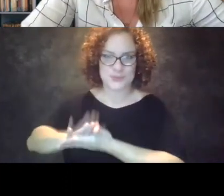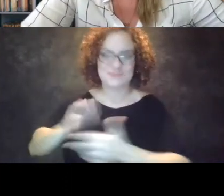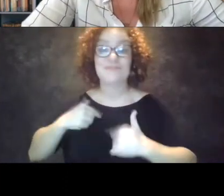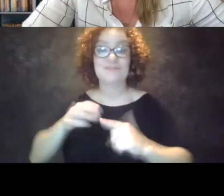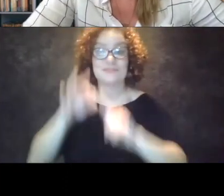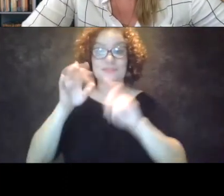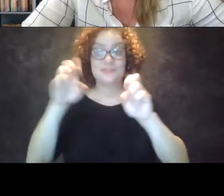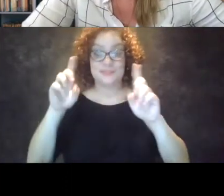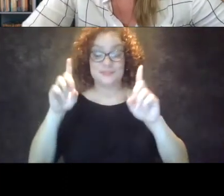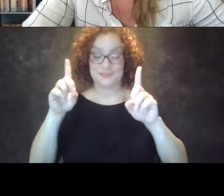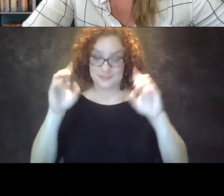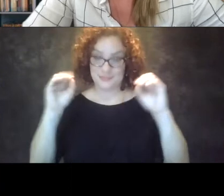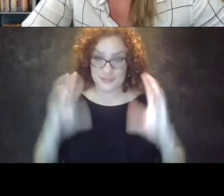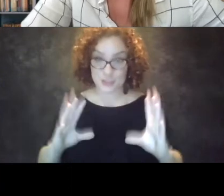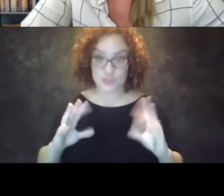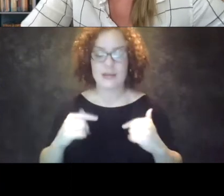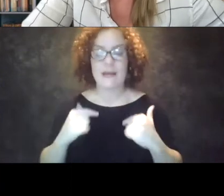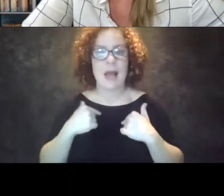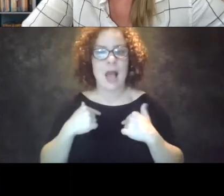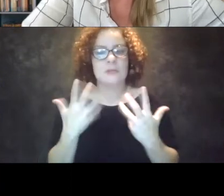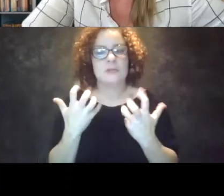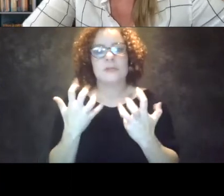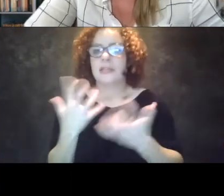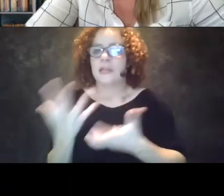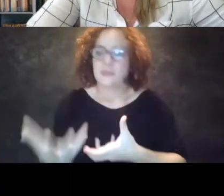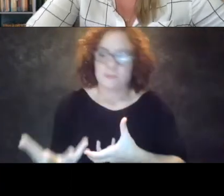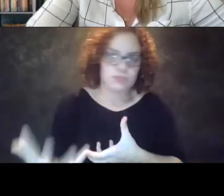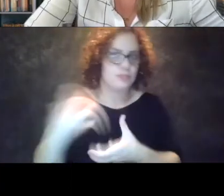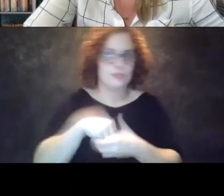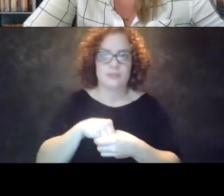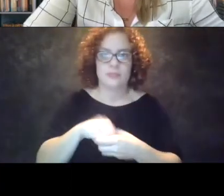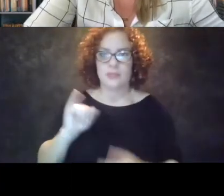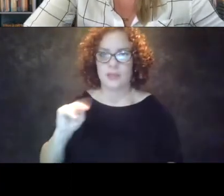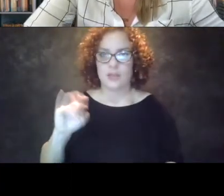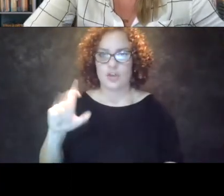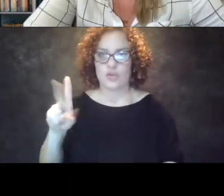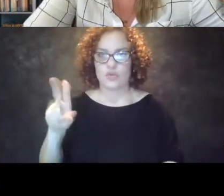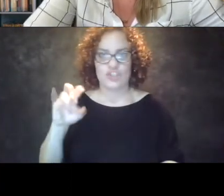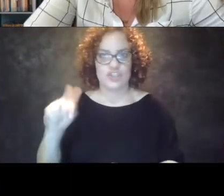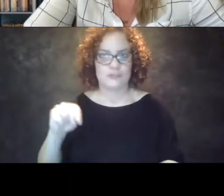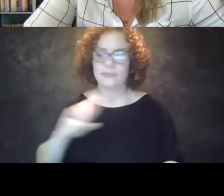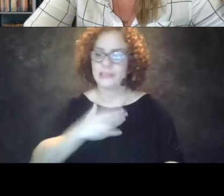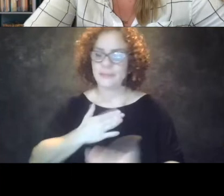I really wanted inclusion. That was a huge thing for me. And when I first got there the